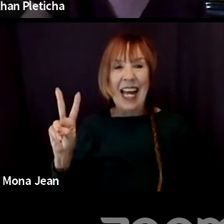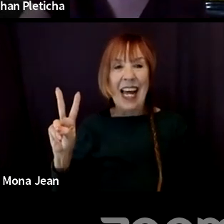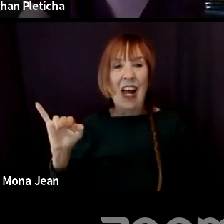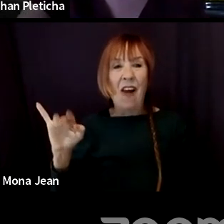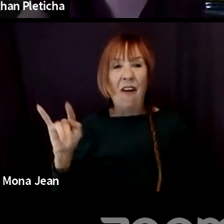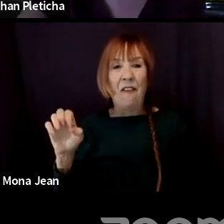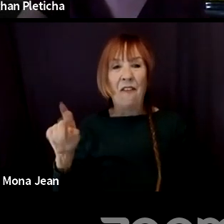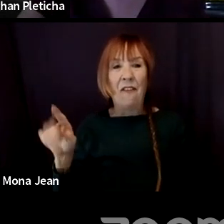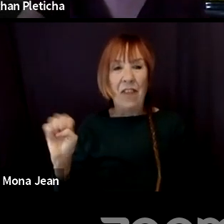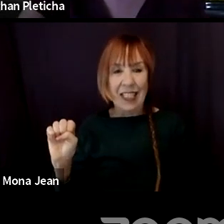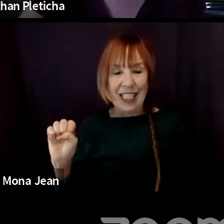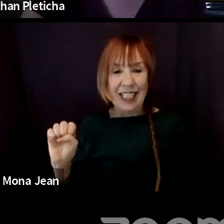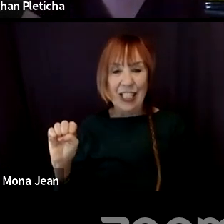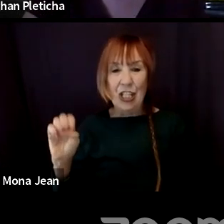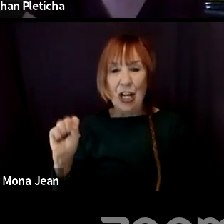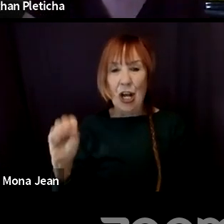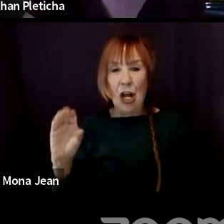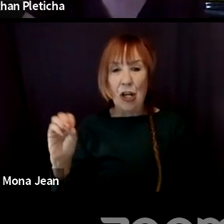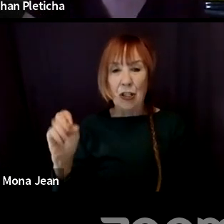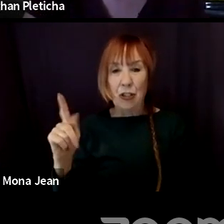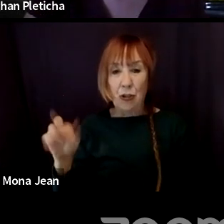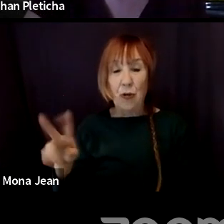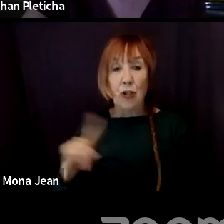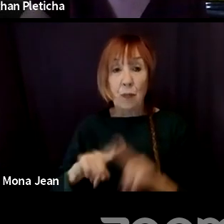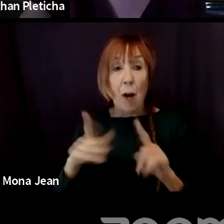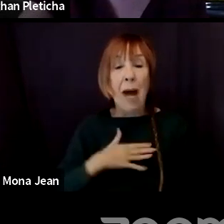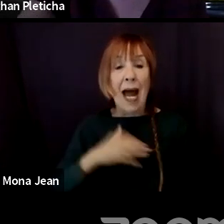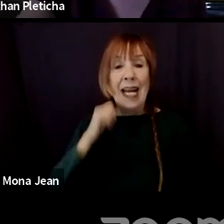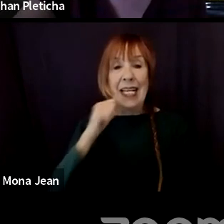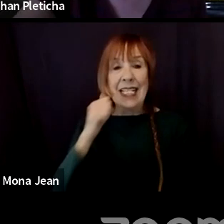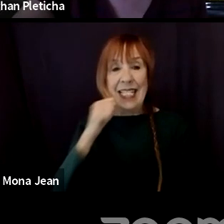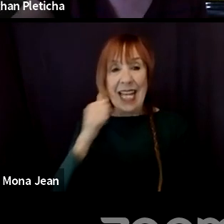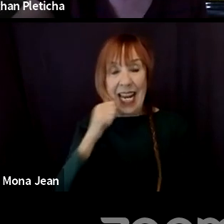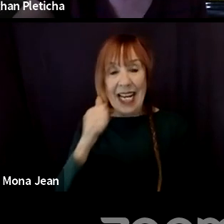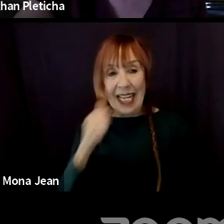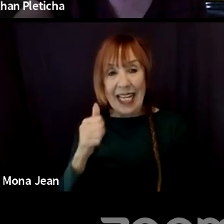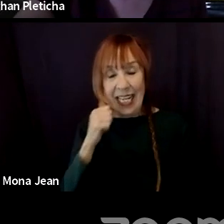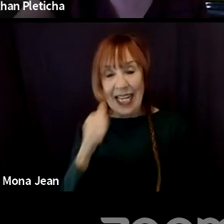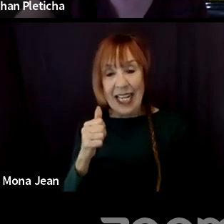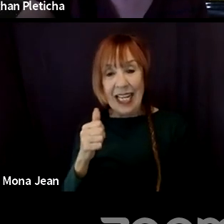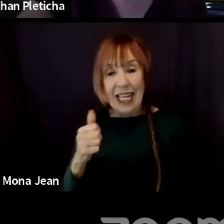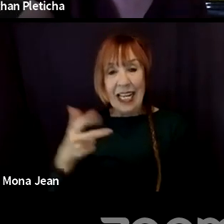It's my daily car. Nice. And so I pick which scooter I want to drive and I ride my scooter here.